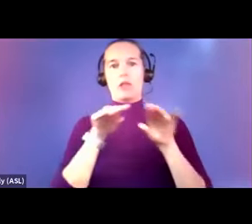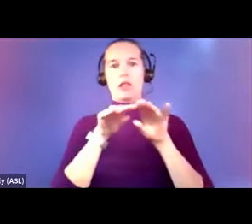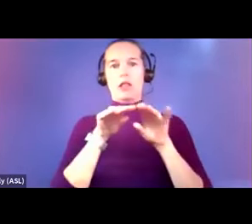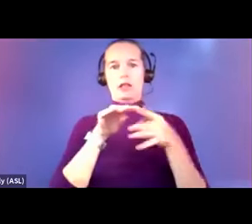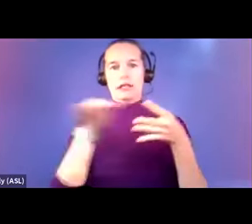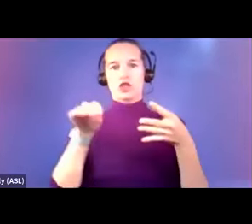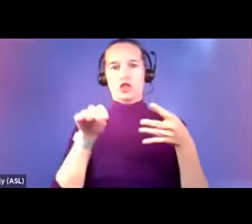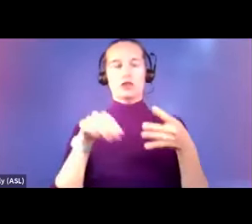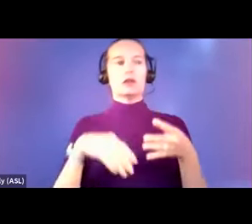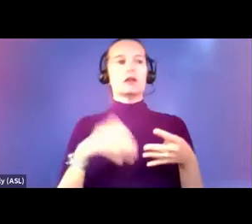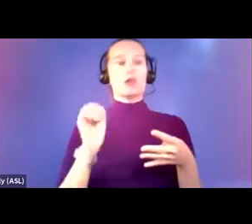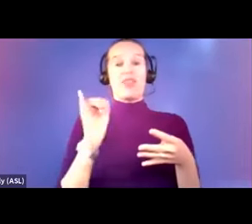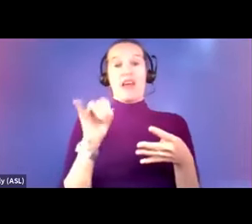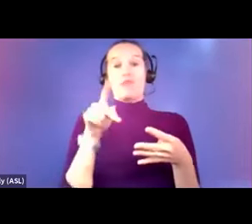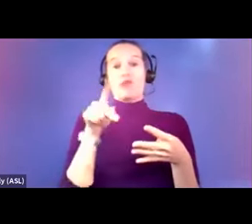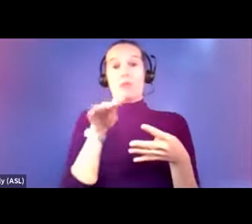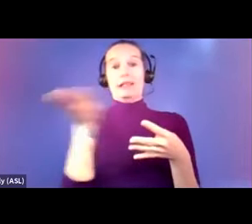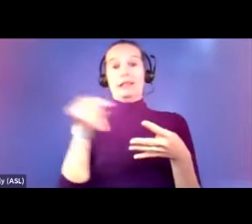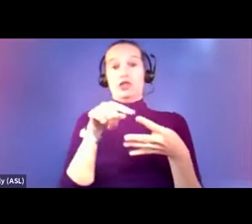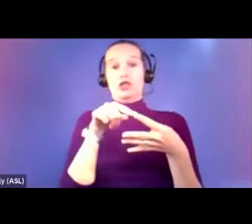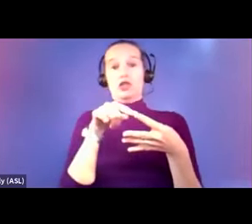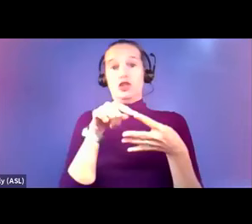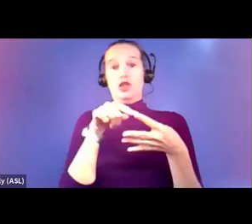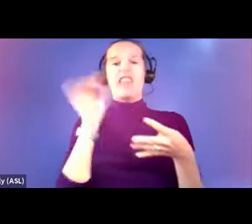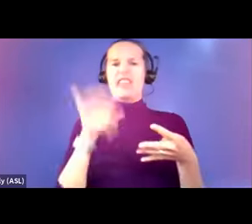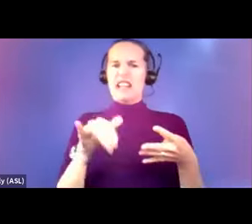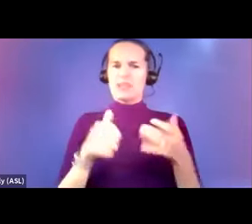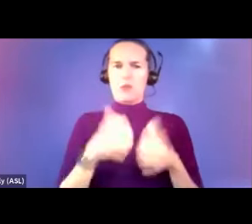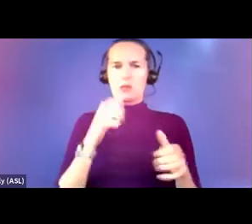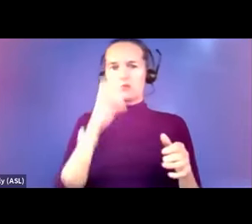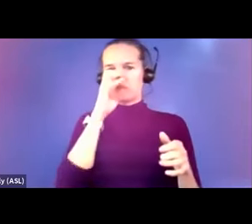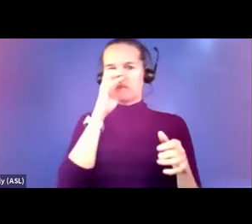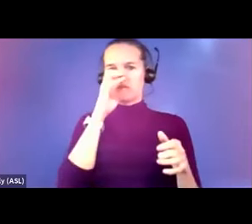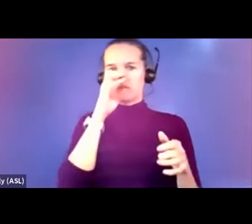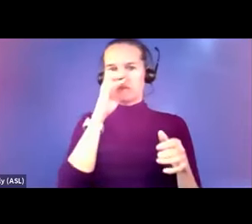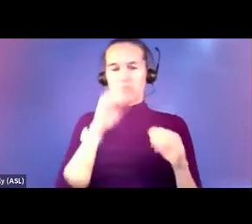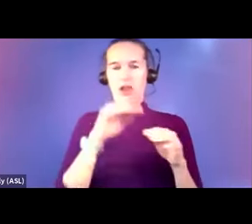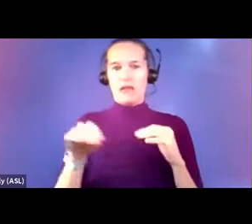This is the most restrictive level and is based on two main metrics new daily cases